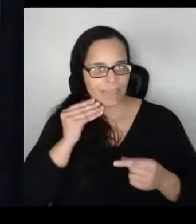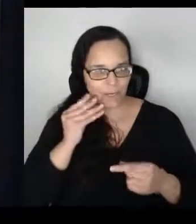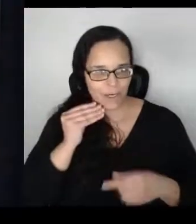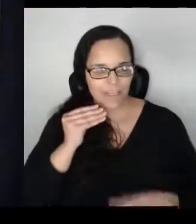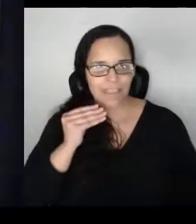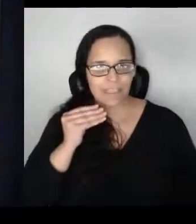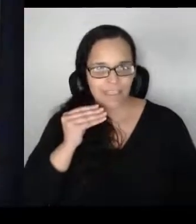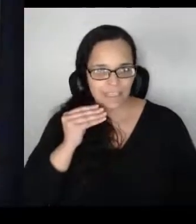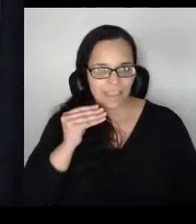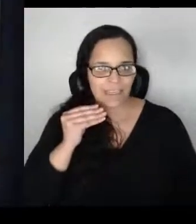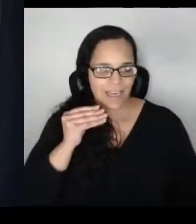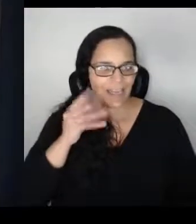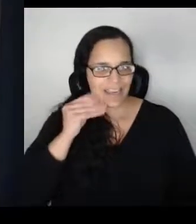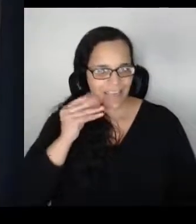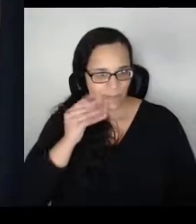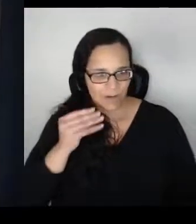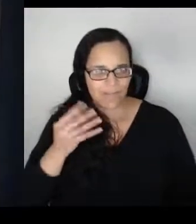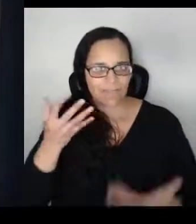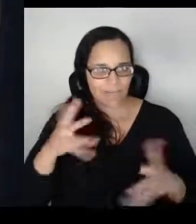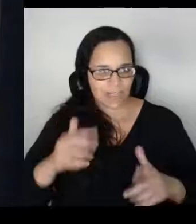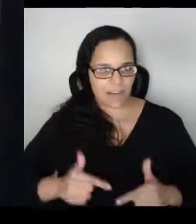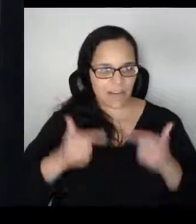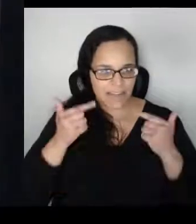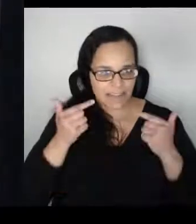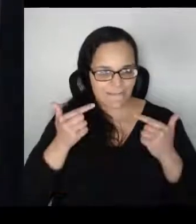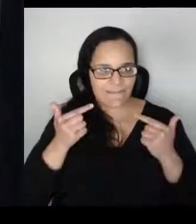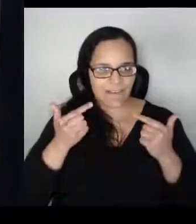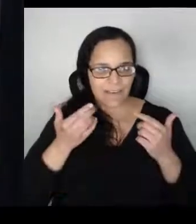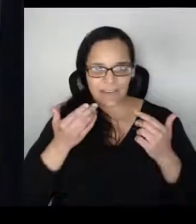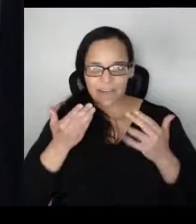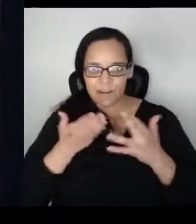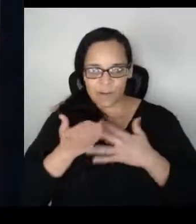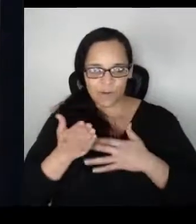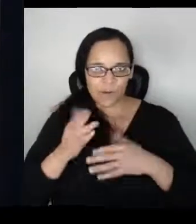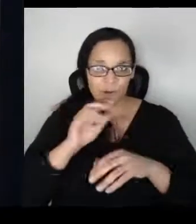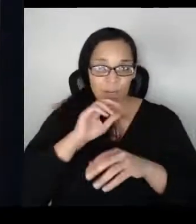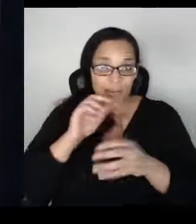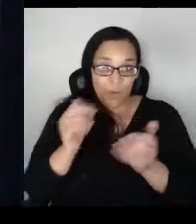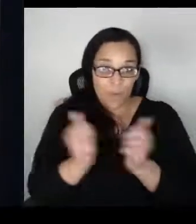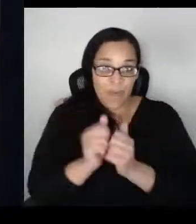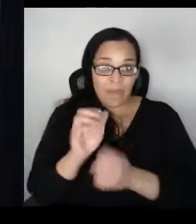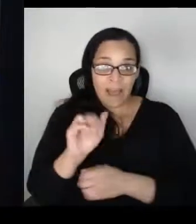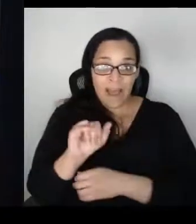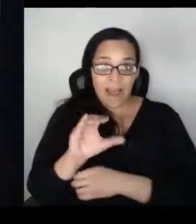that we have lived through dealing with ICE, right? Until you become a citizen, you are still living